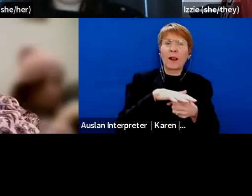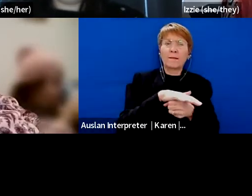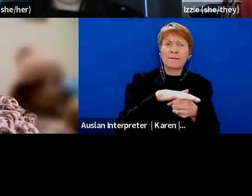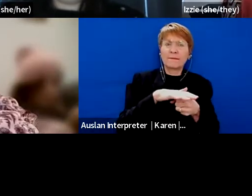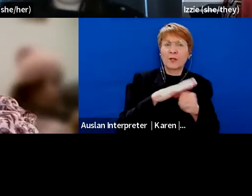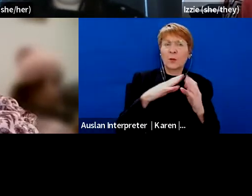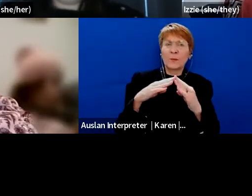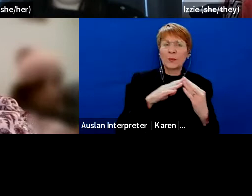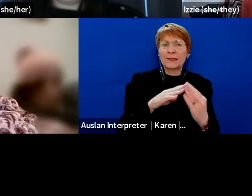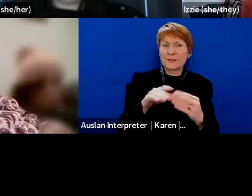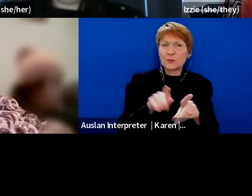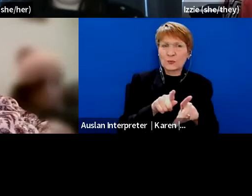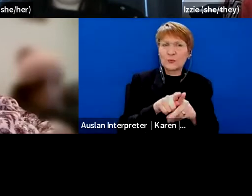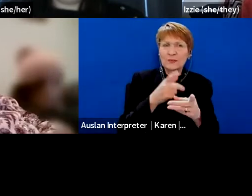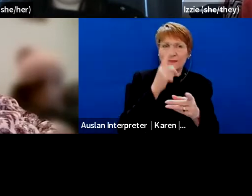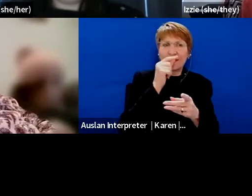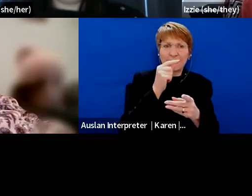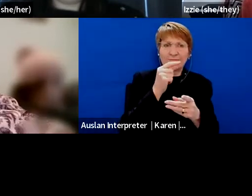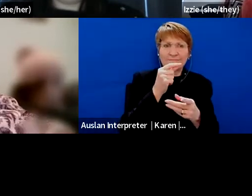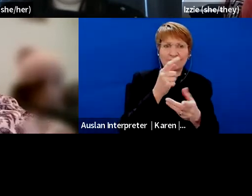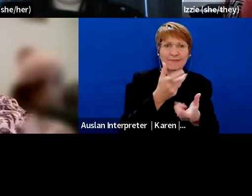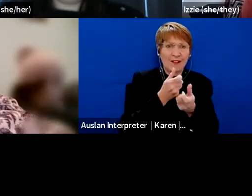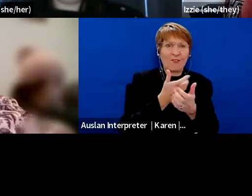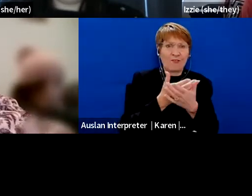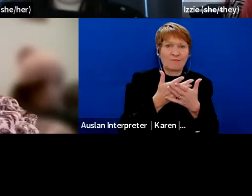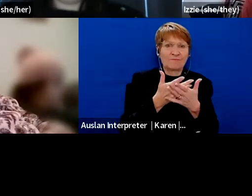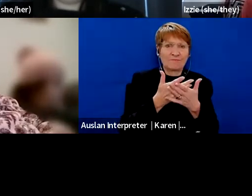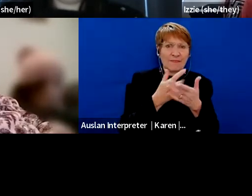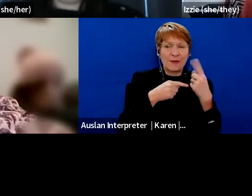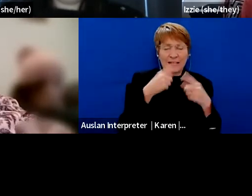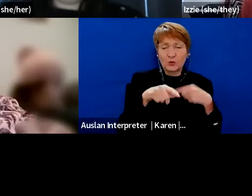as well. So just wanted to recognize that there is a lot going on there.